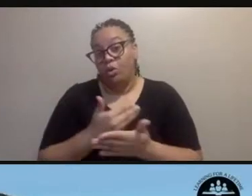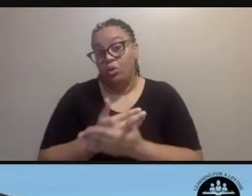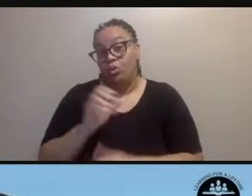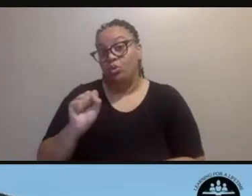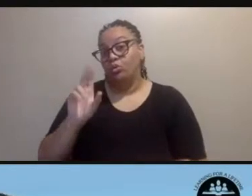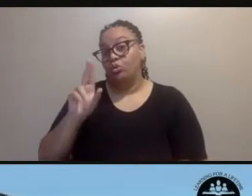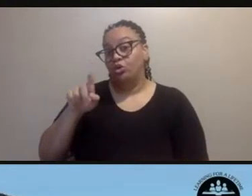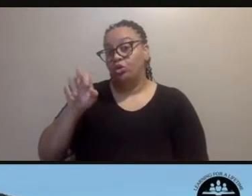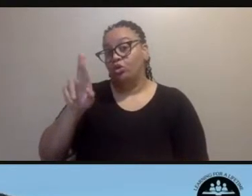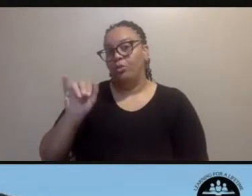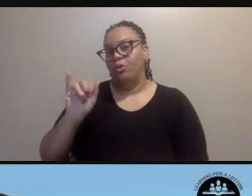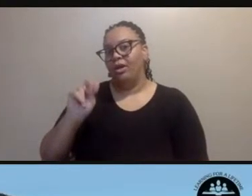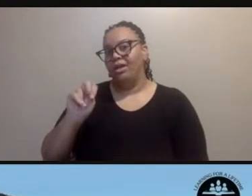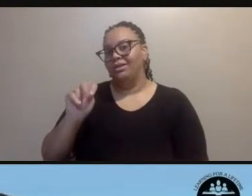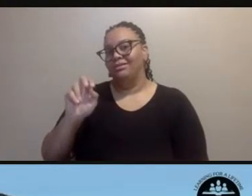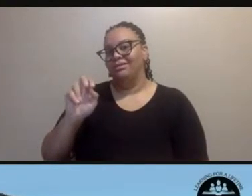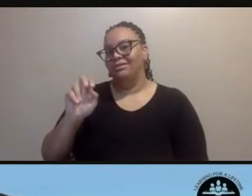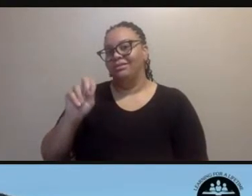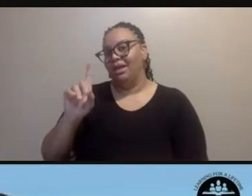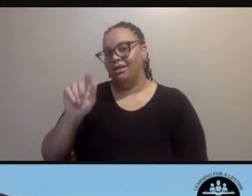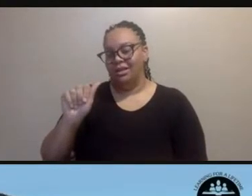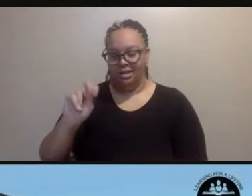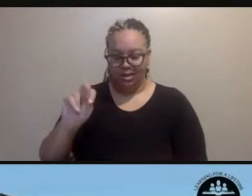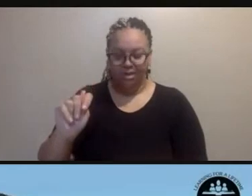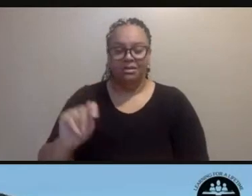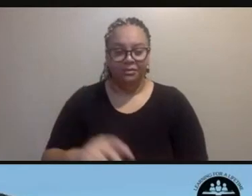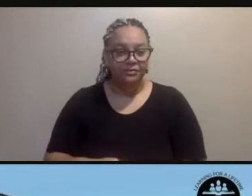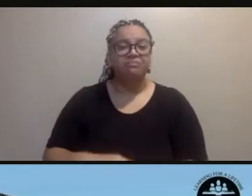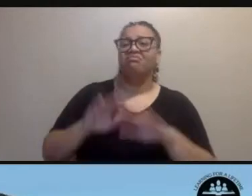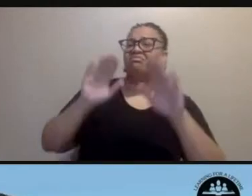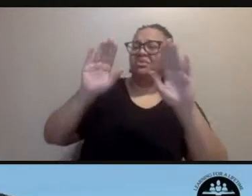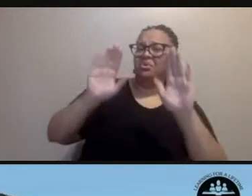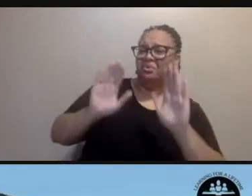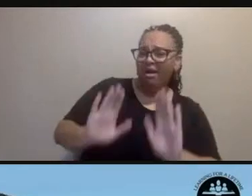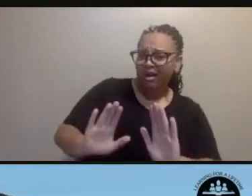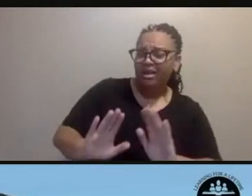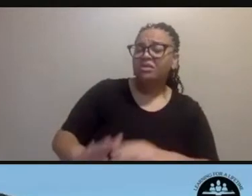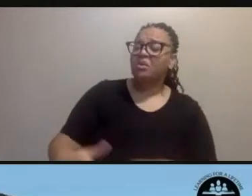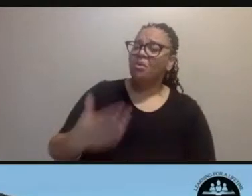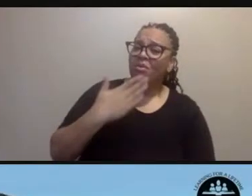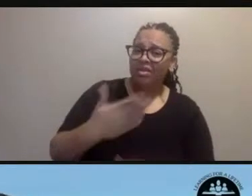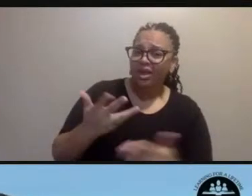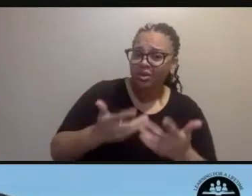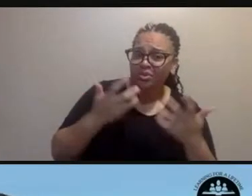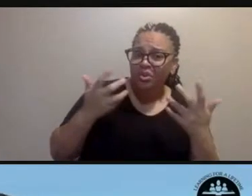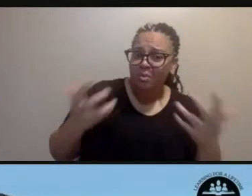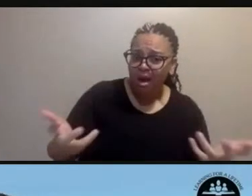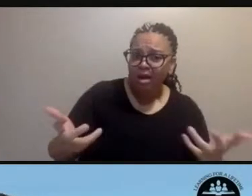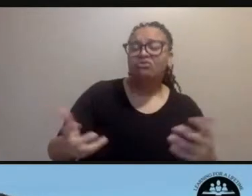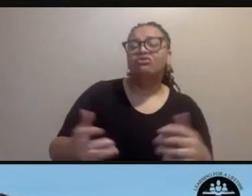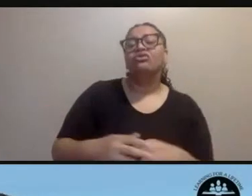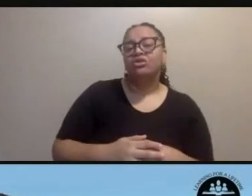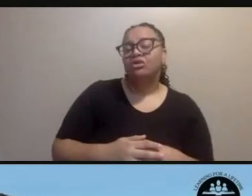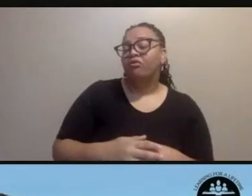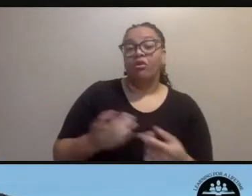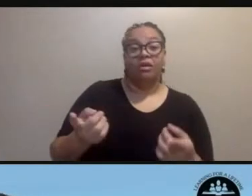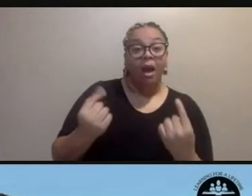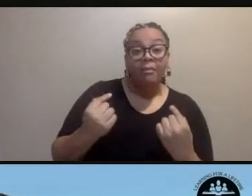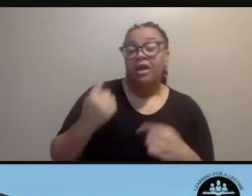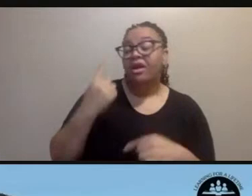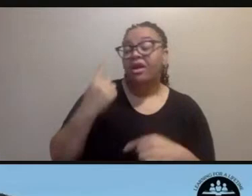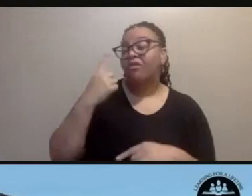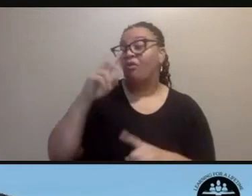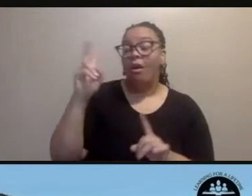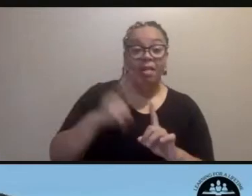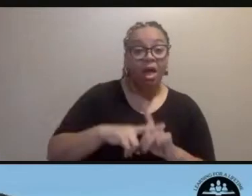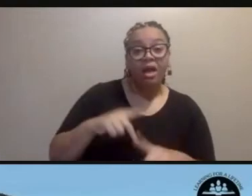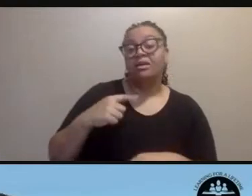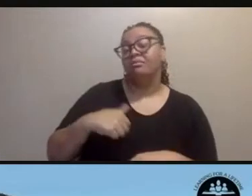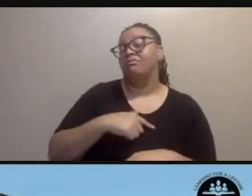TO PROVE POLICIES AND BUDGETS